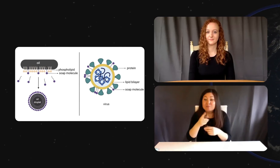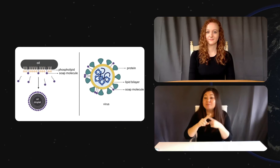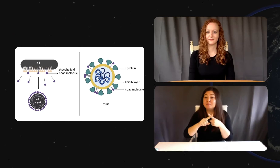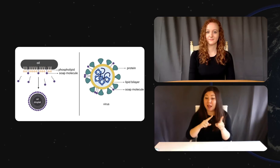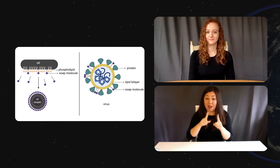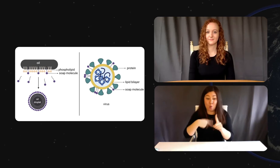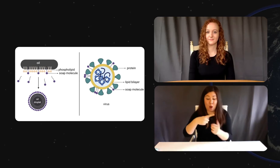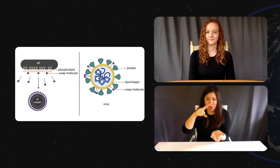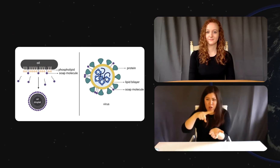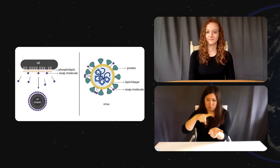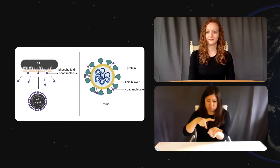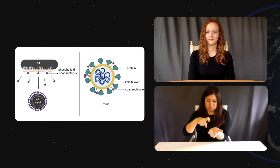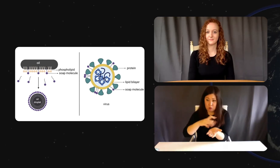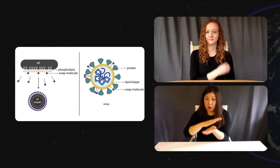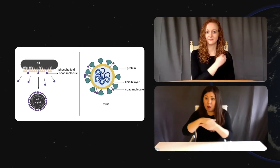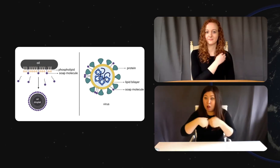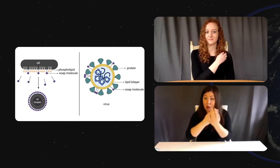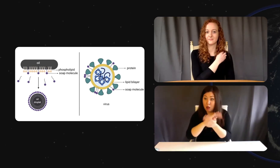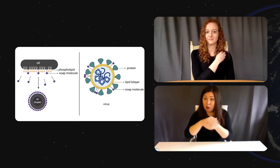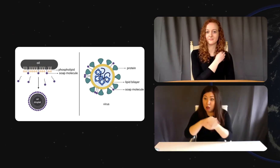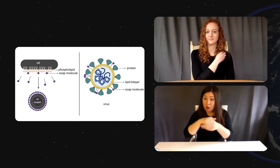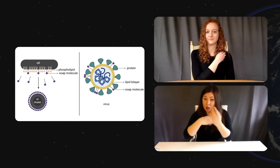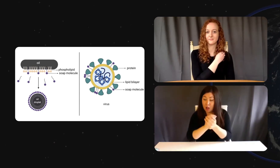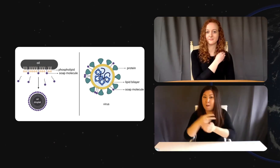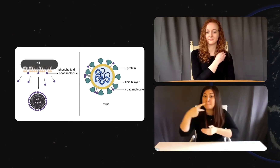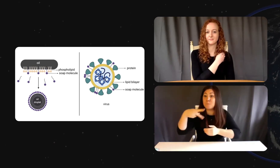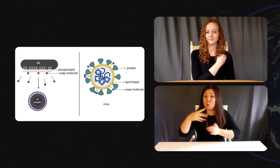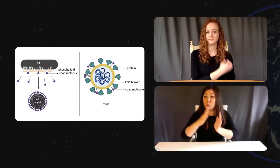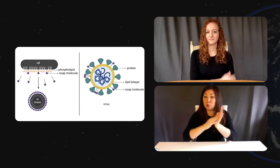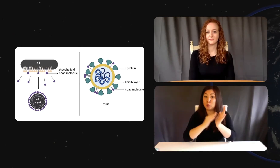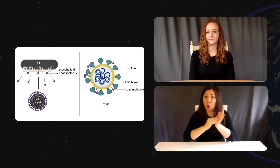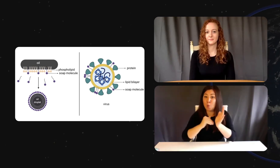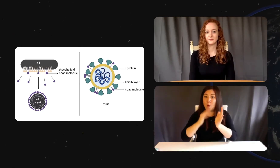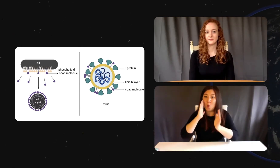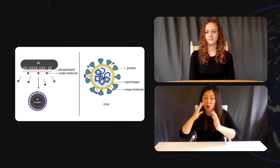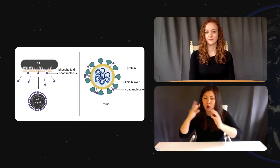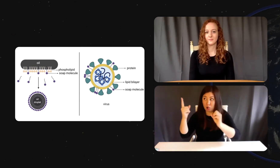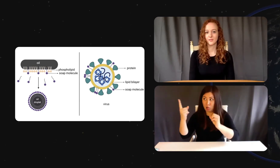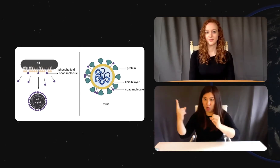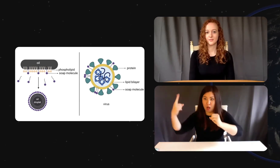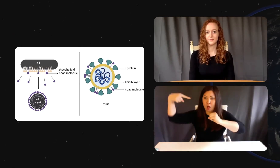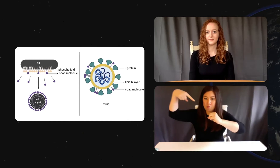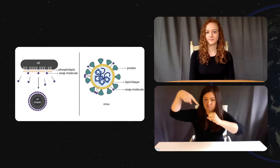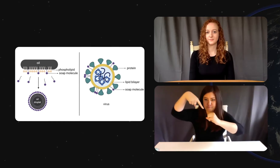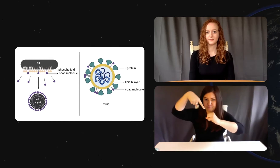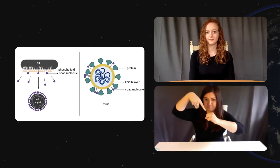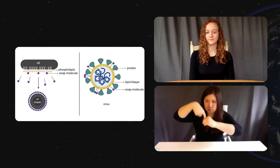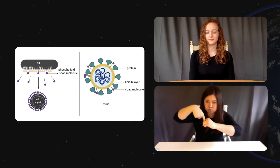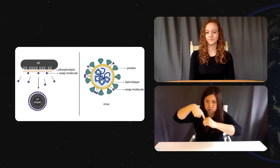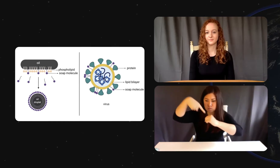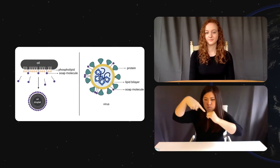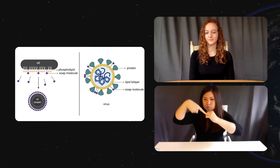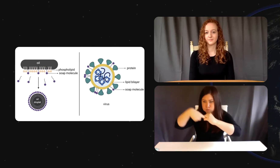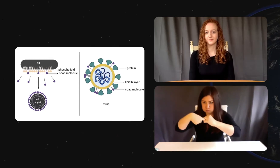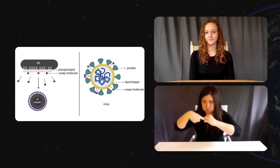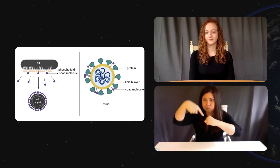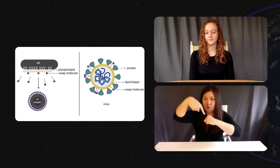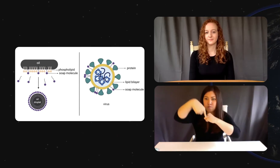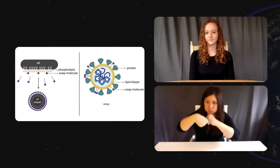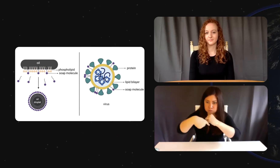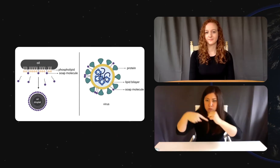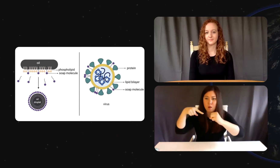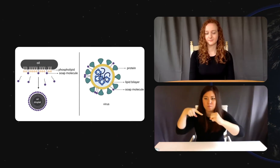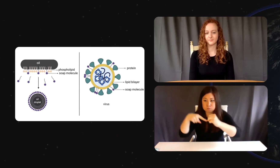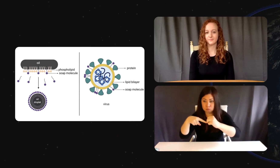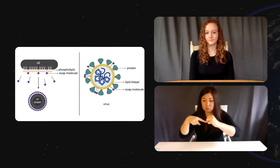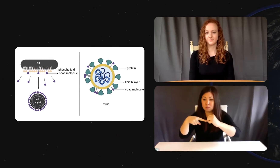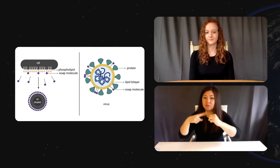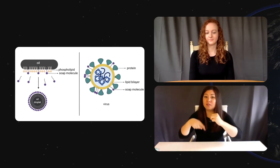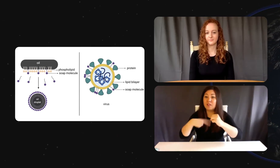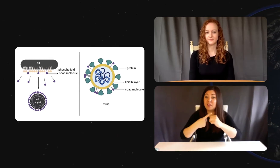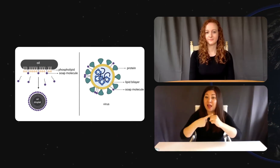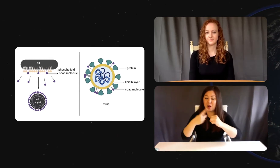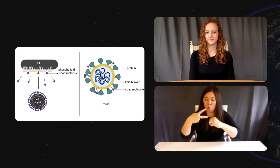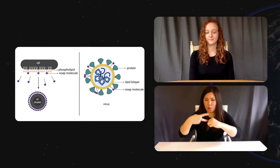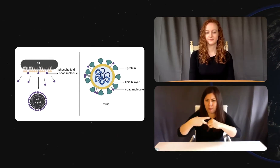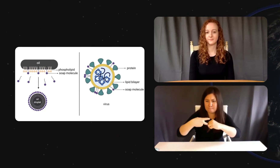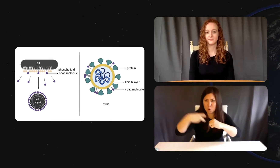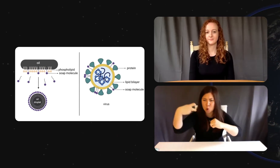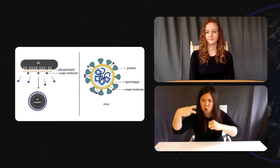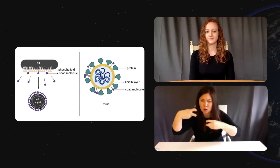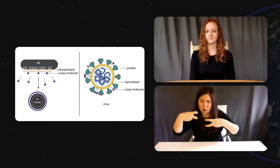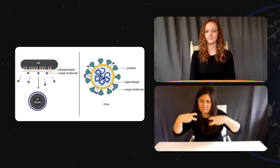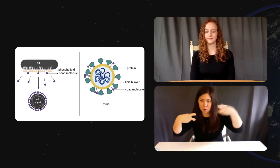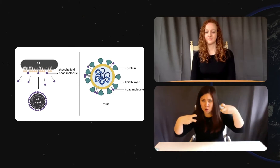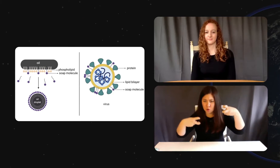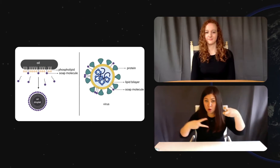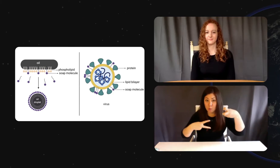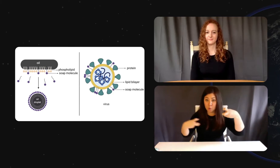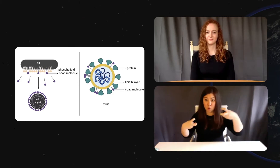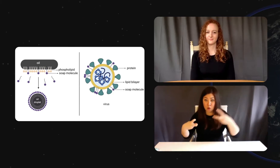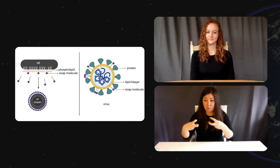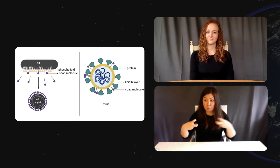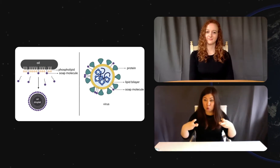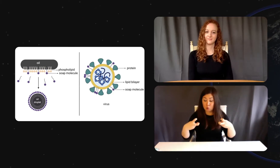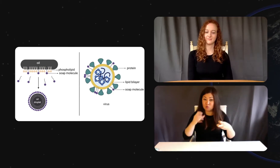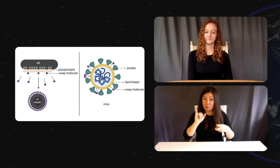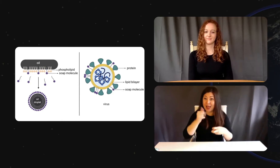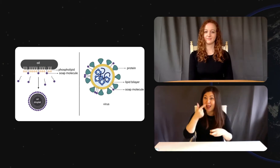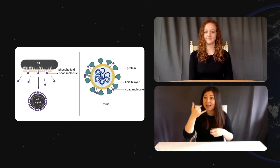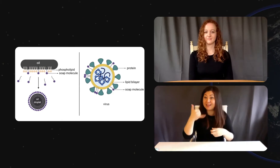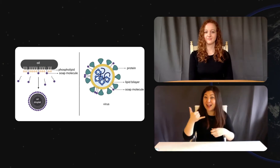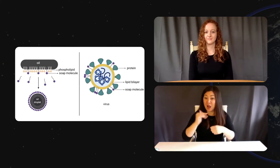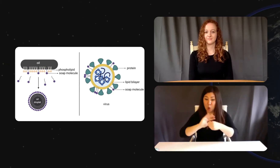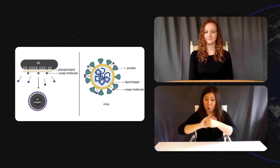When you use soap on your hands, the soap lipids start separating the molecules apart.